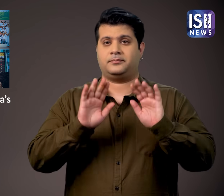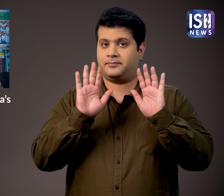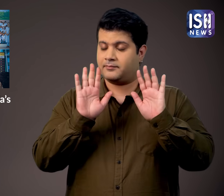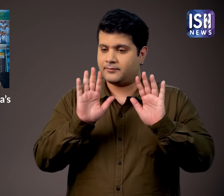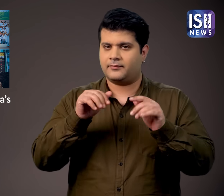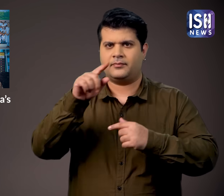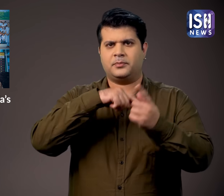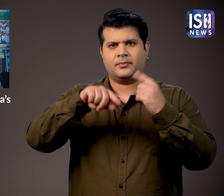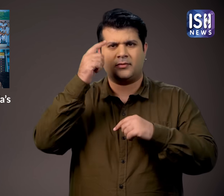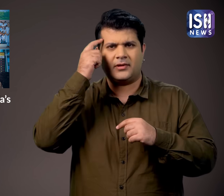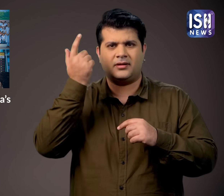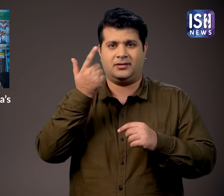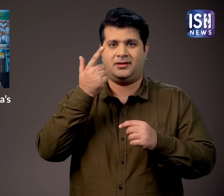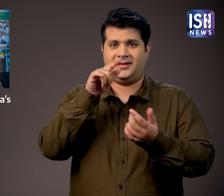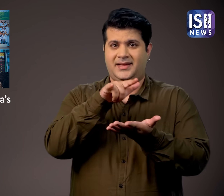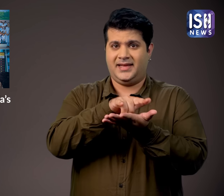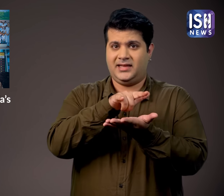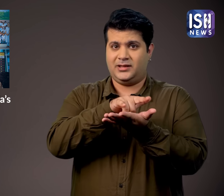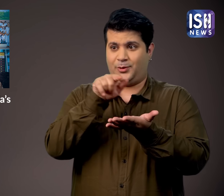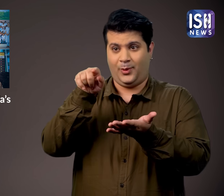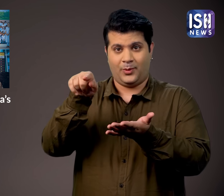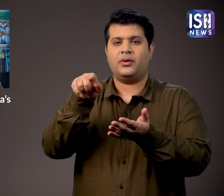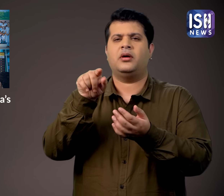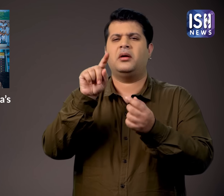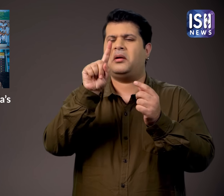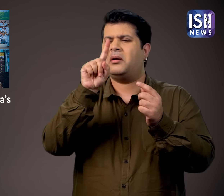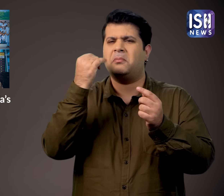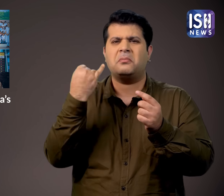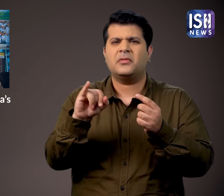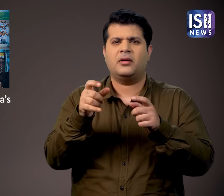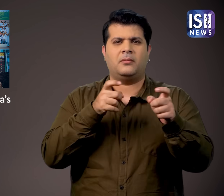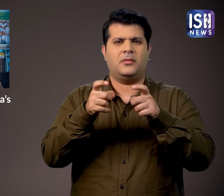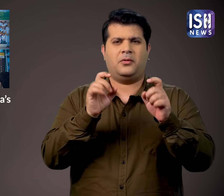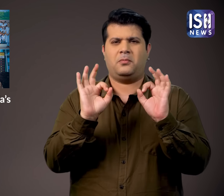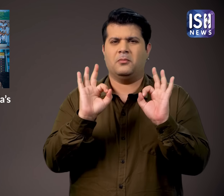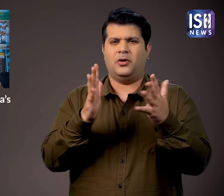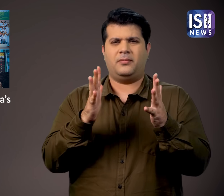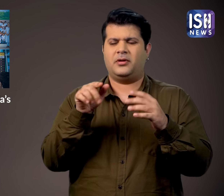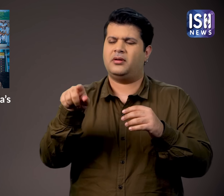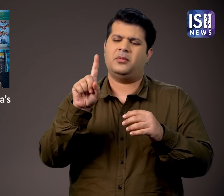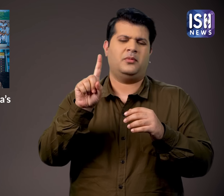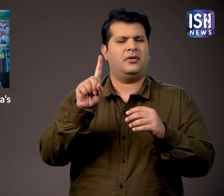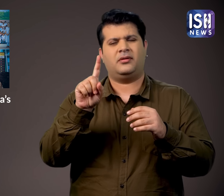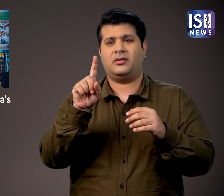You might assume IndiGo’s crisis is just about one airline being mismanaged.